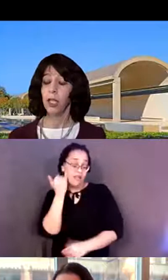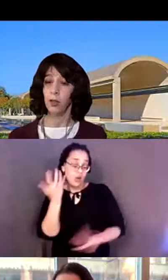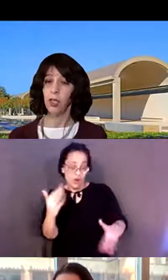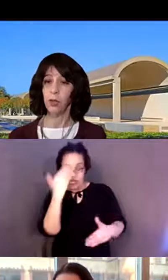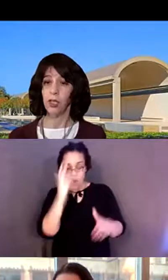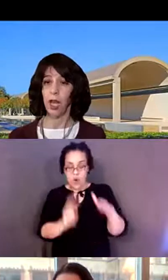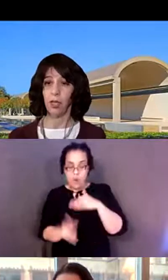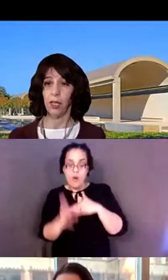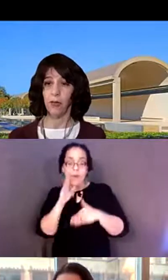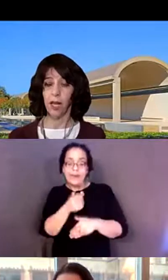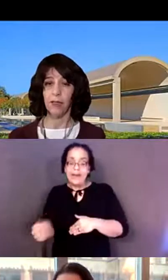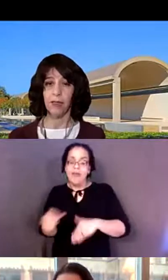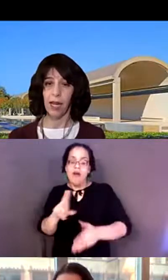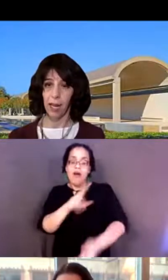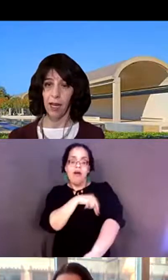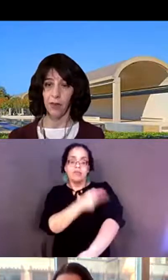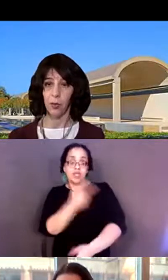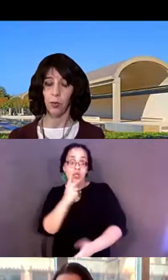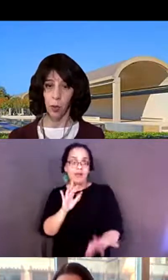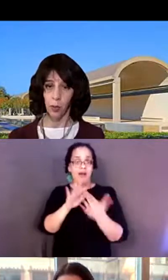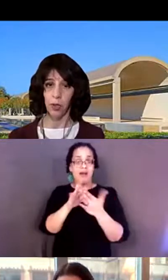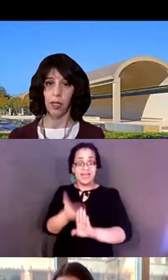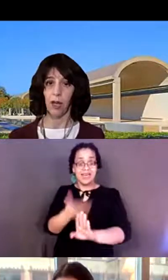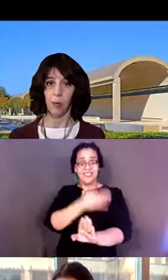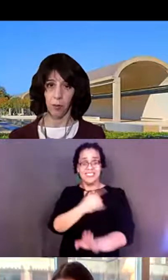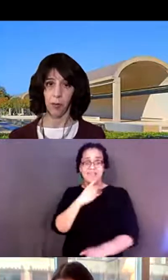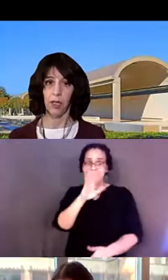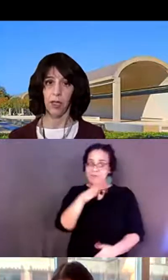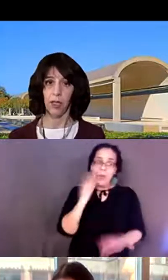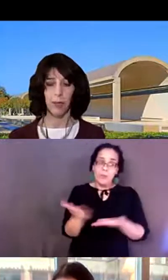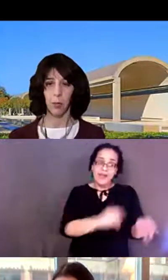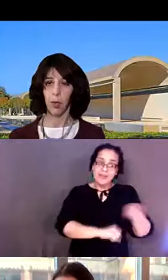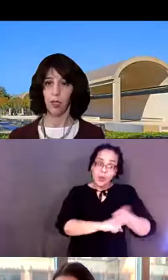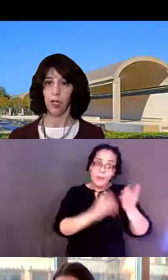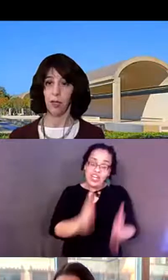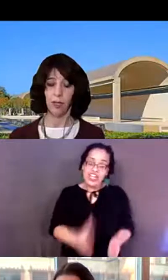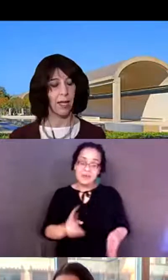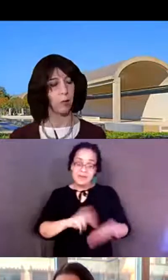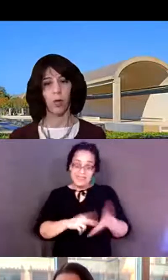can reach out in advance and say hey, I have a support person. I'm going to need